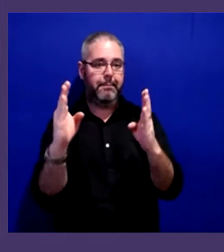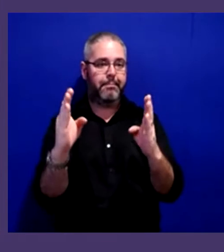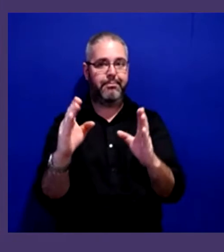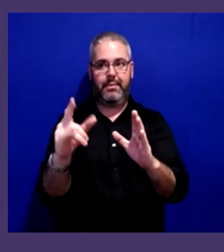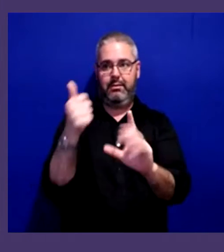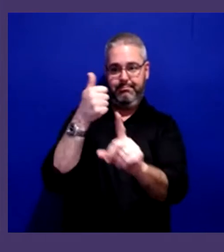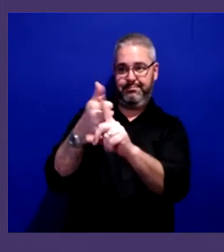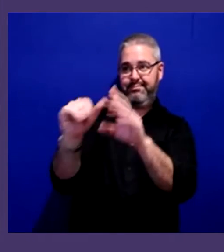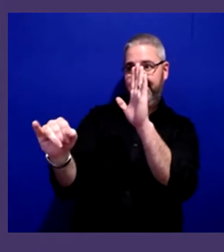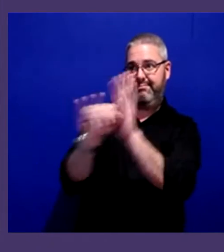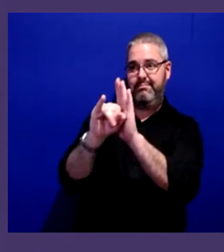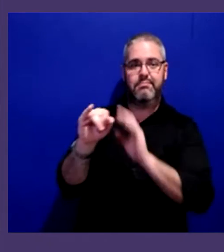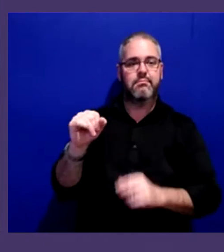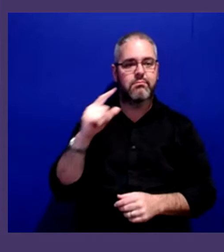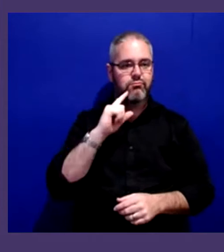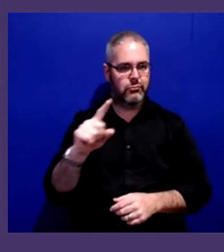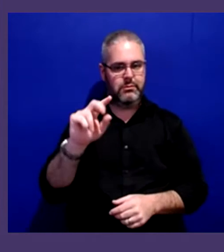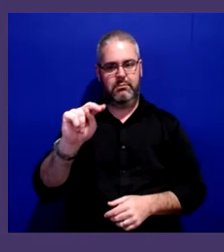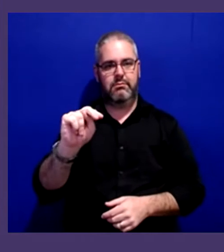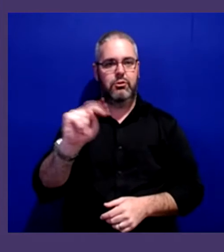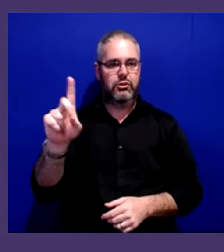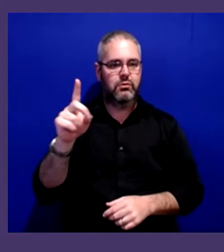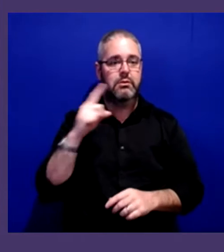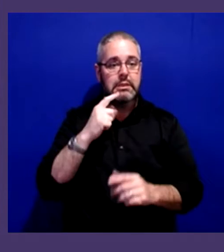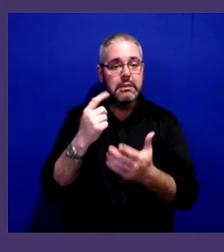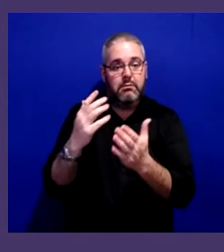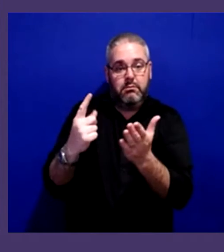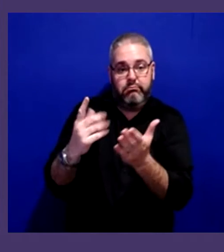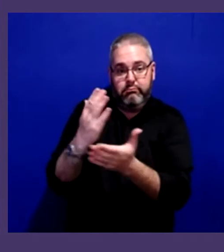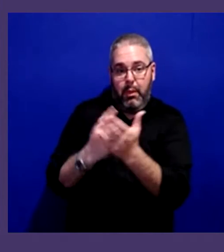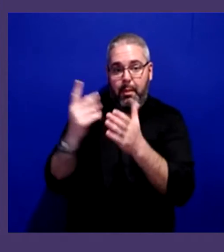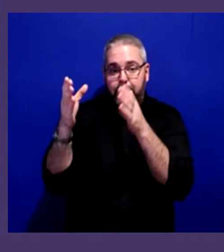either somewhat or directly, which is critical